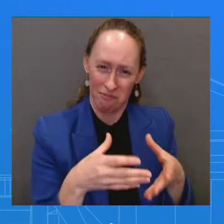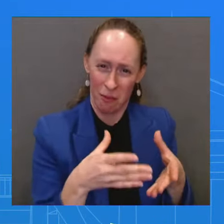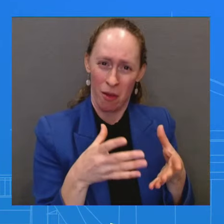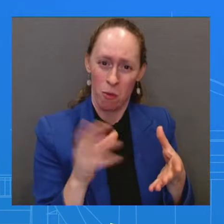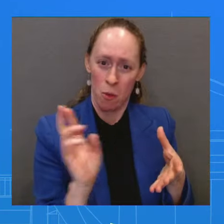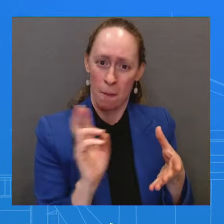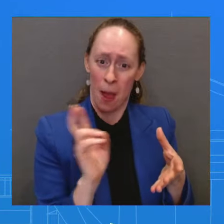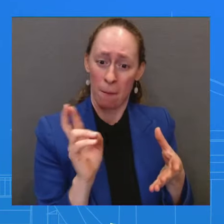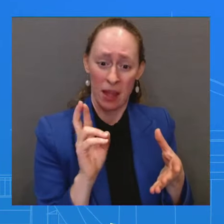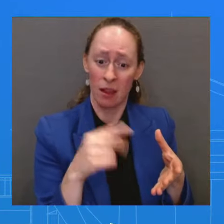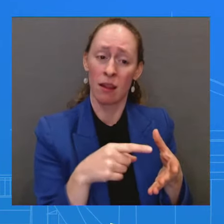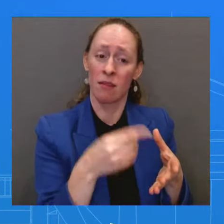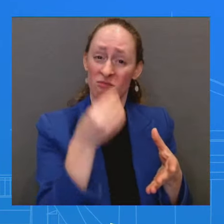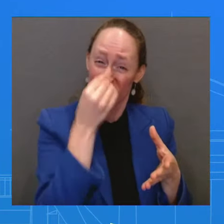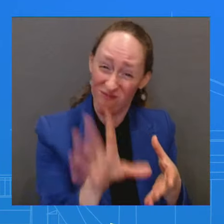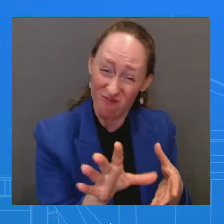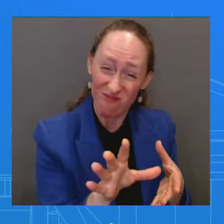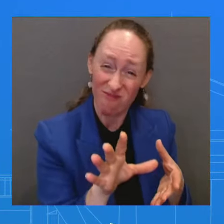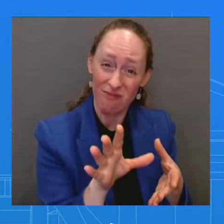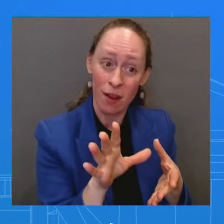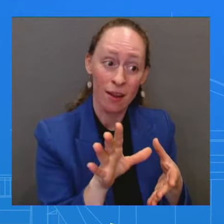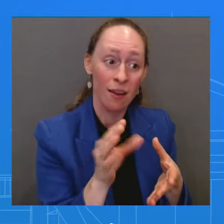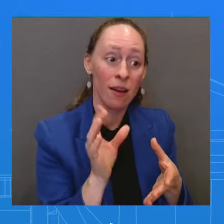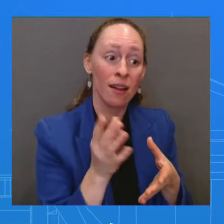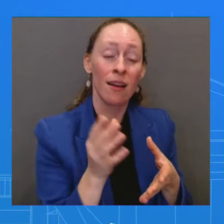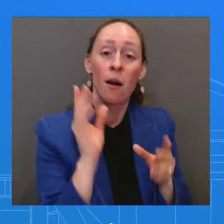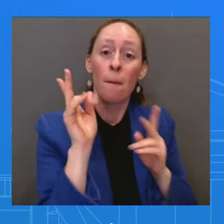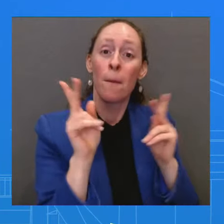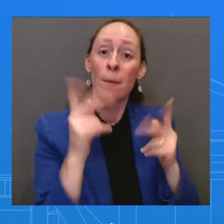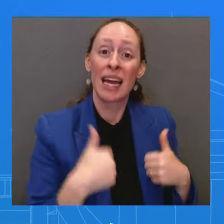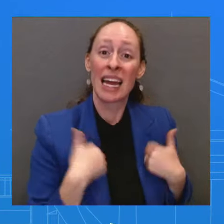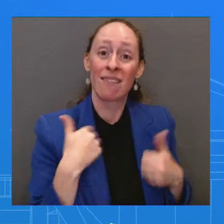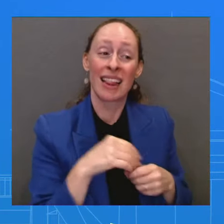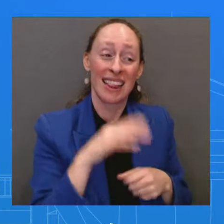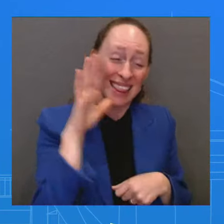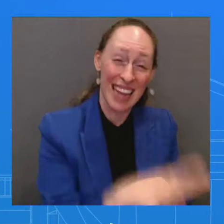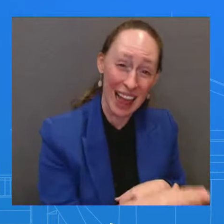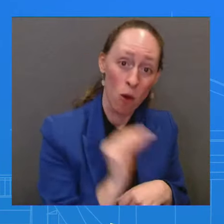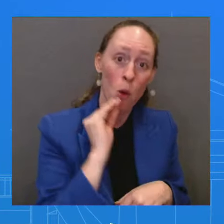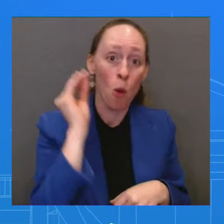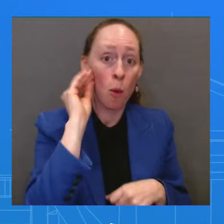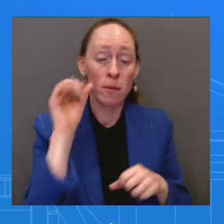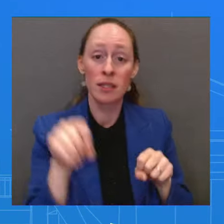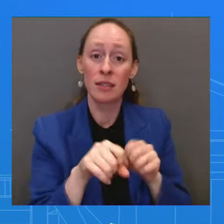and tried to block the SAVE Plan, which is helping borrowers save money on their student loan payments --